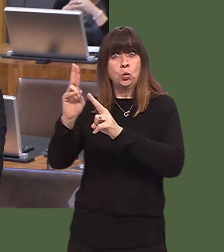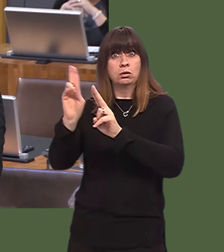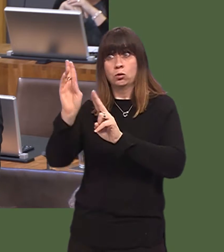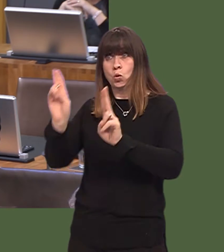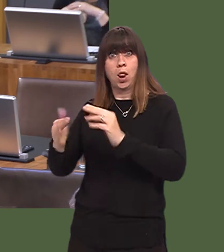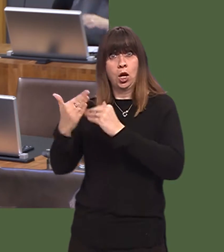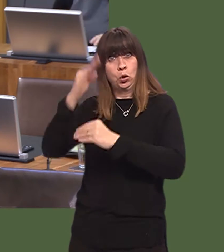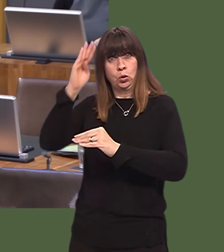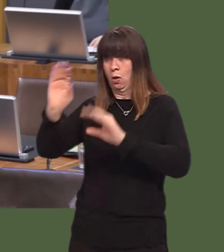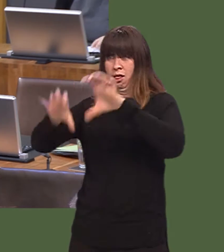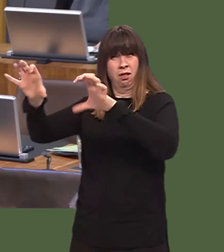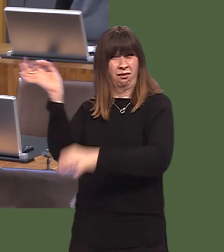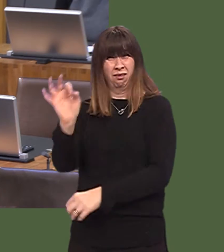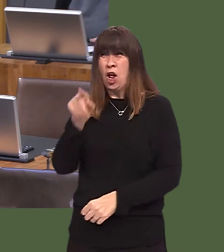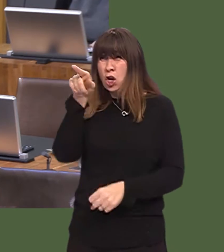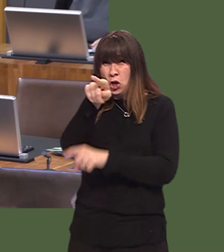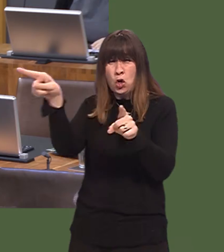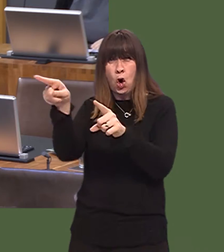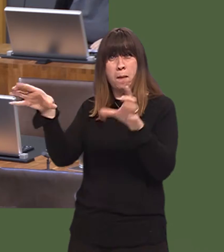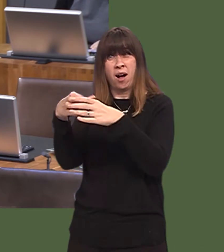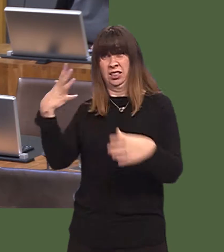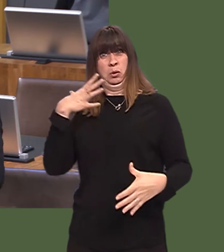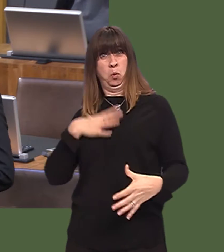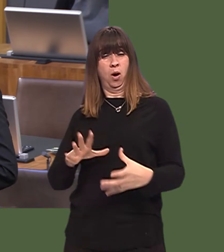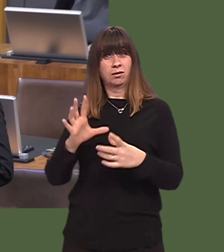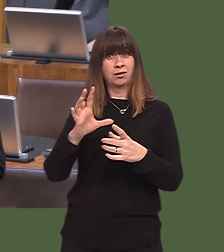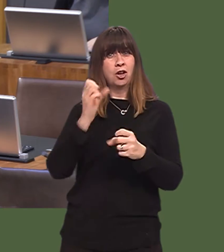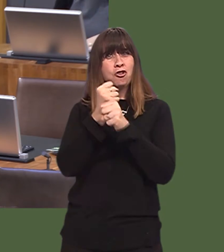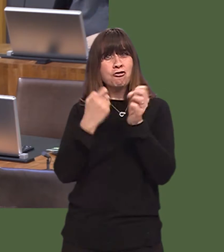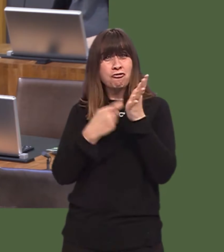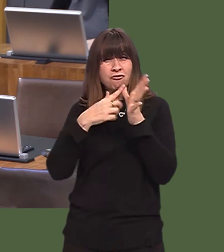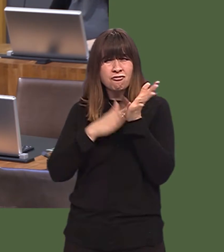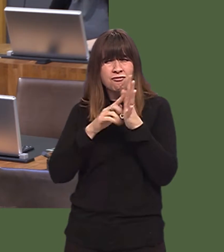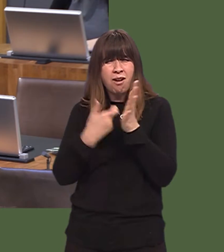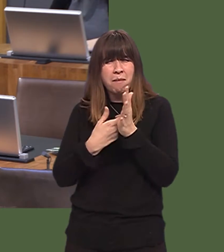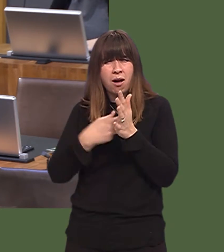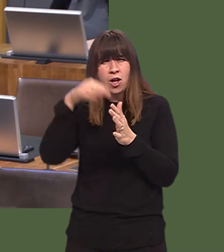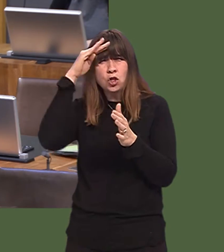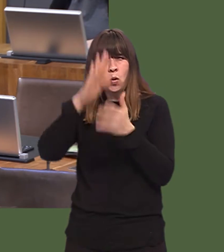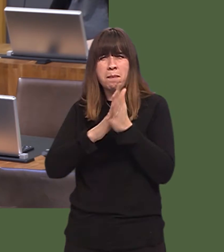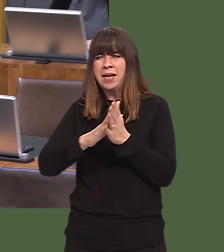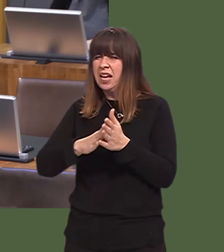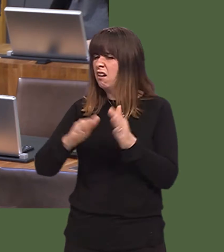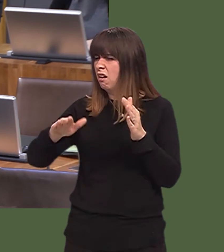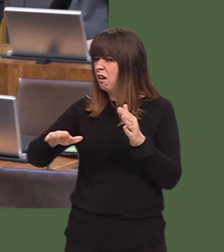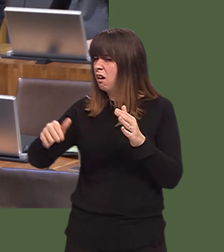by somebody who wanted to bring back grammar schoolsógrammar schoolsóchucking most children onto a scrapheap; no, no, no Iím not going to be lectured by him.